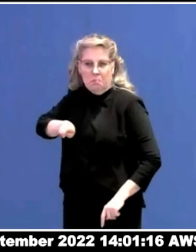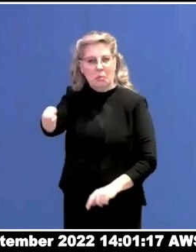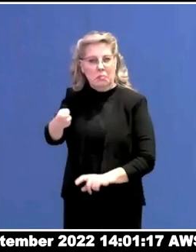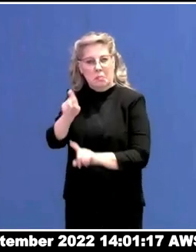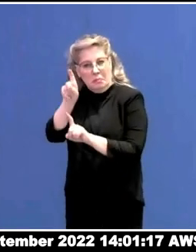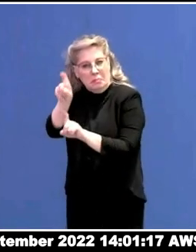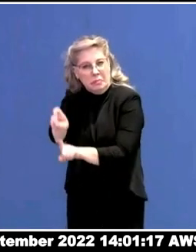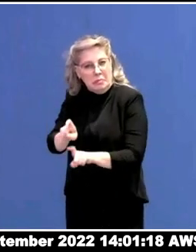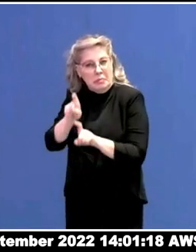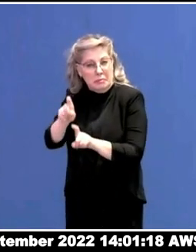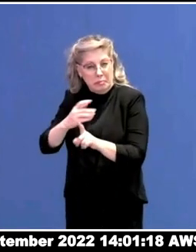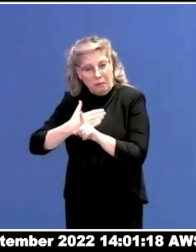the cell of - when you are in solitary confinement.